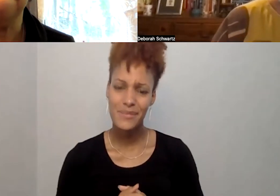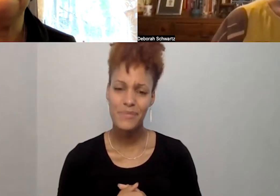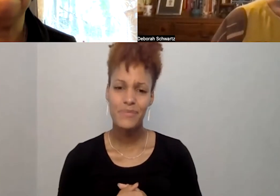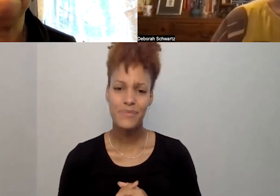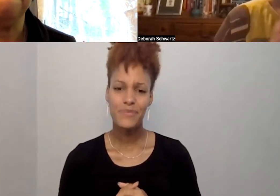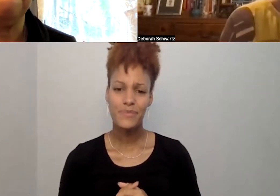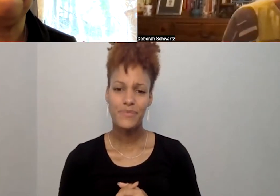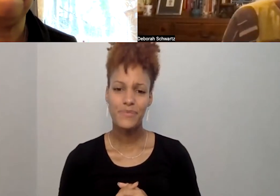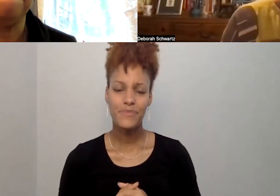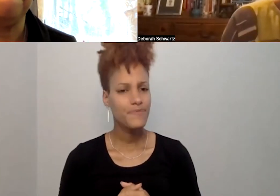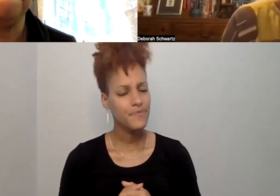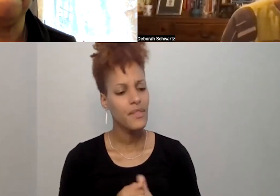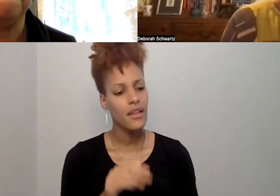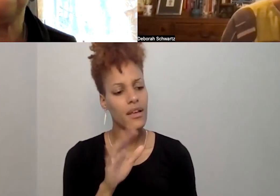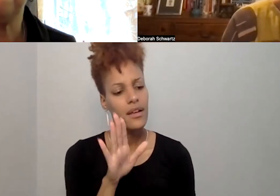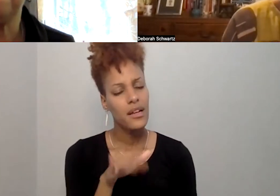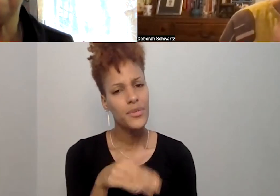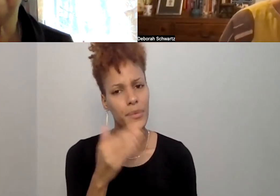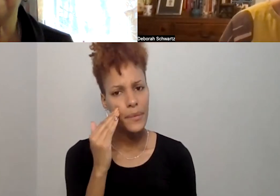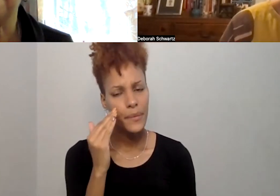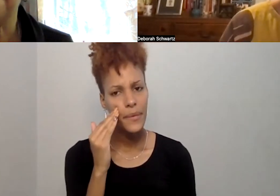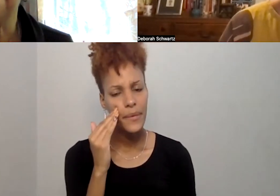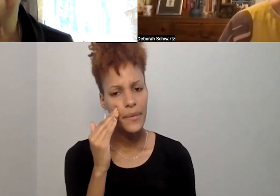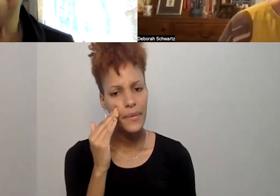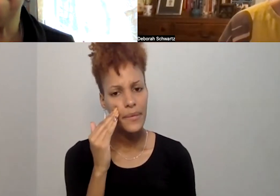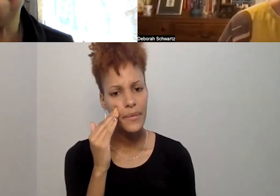You know, the the other thing I think, about oral history,